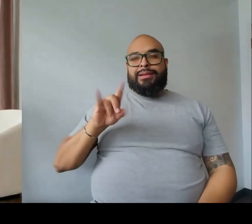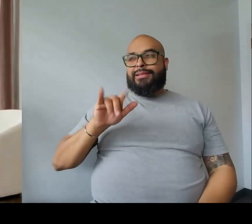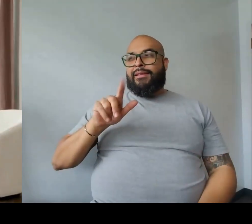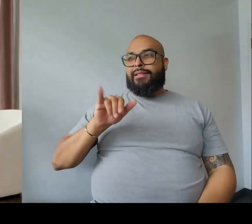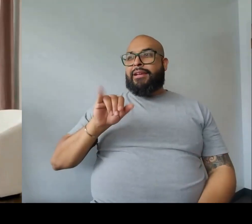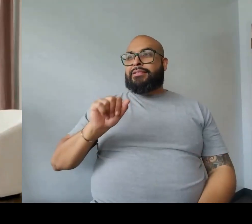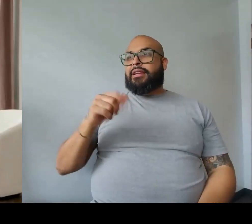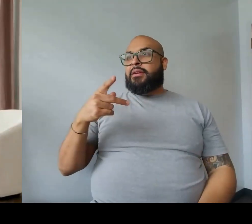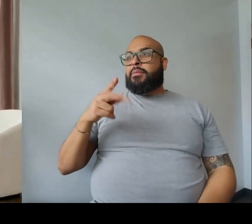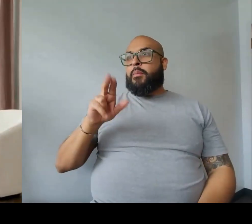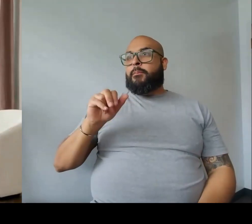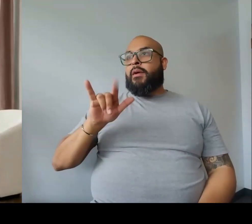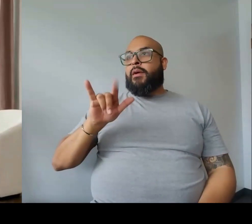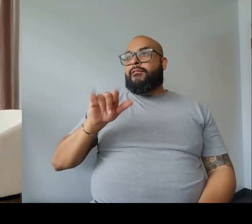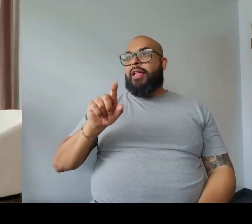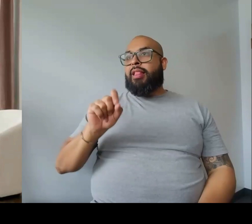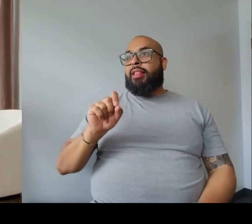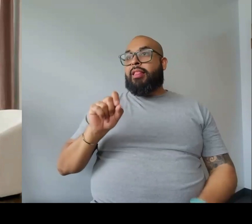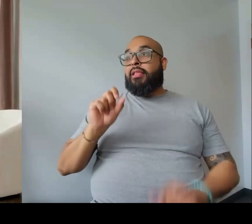It's just not the whole picture, but